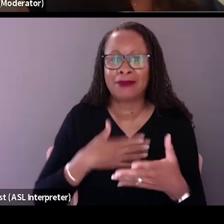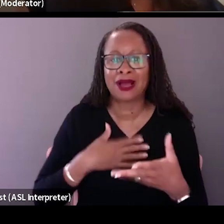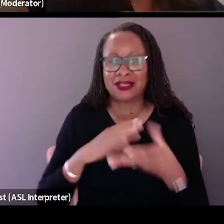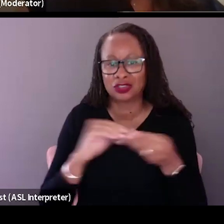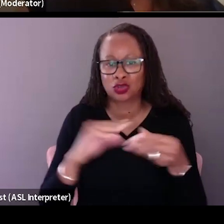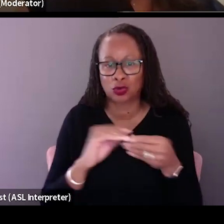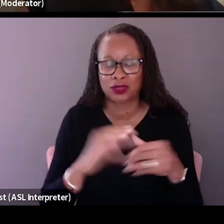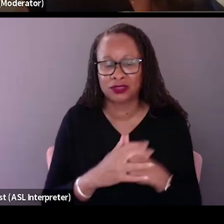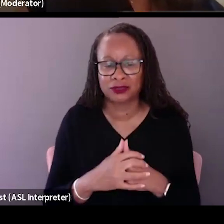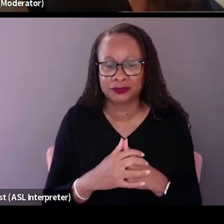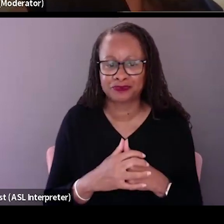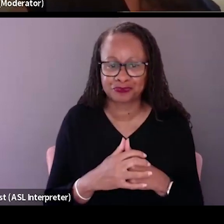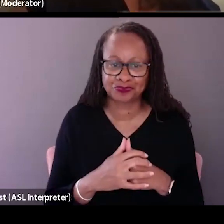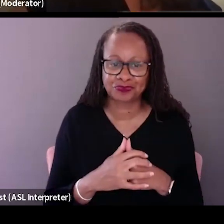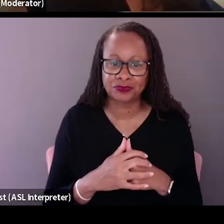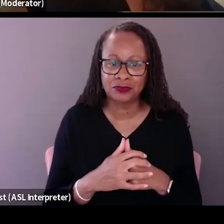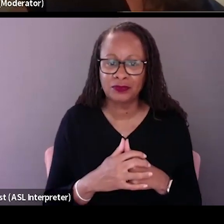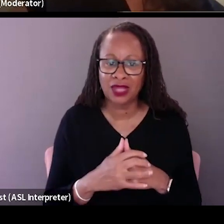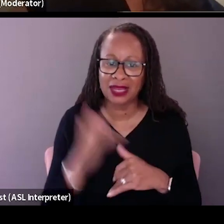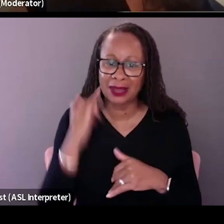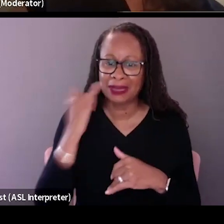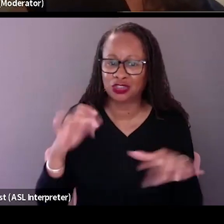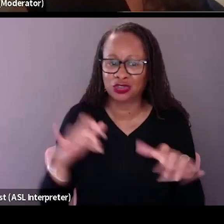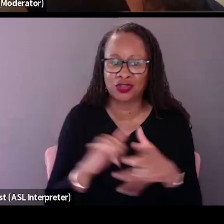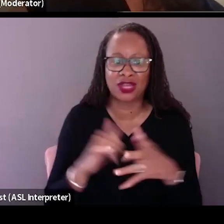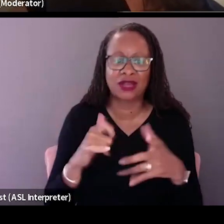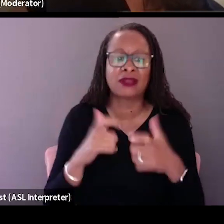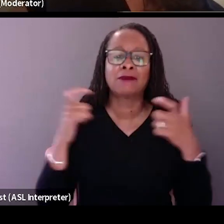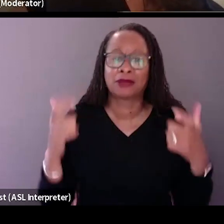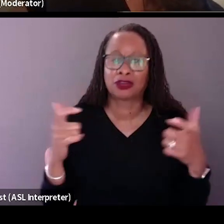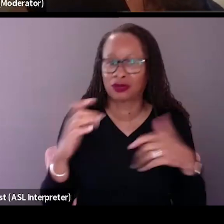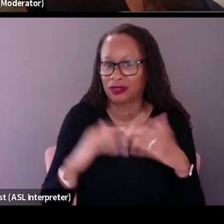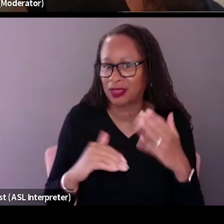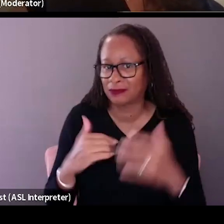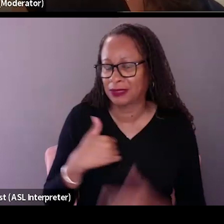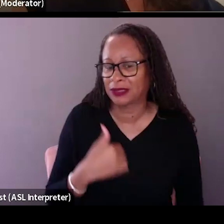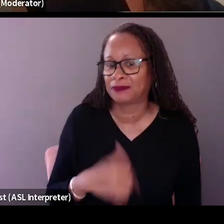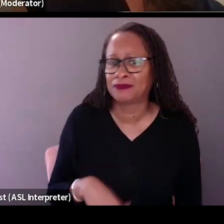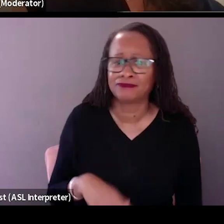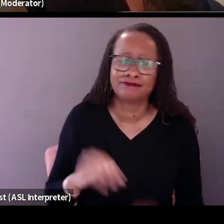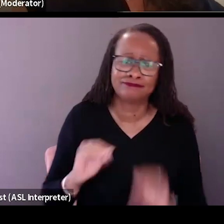to a much greater degree. Yes, definitely. There were, you know, the storylines